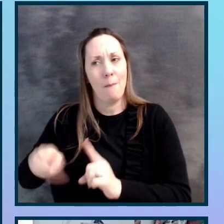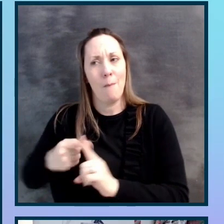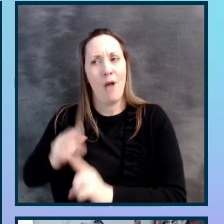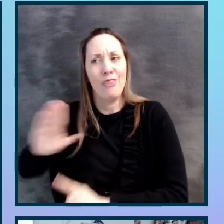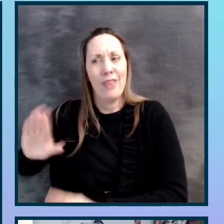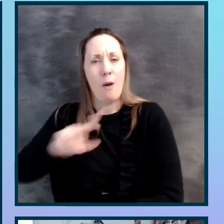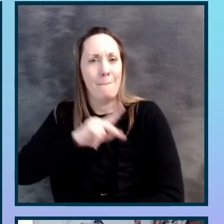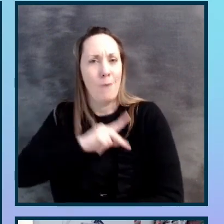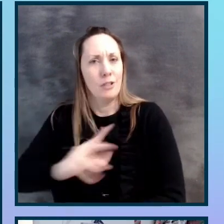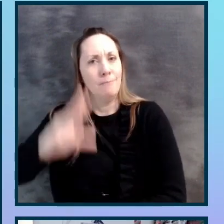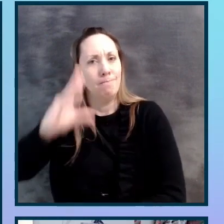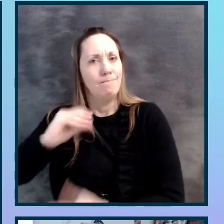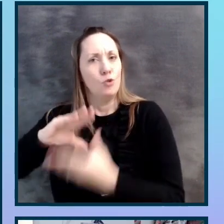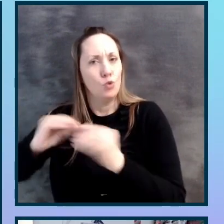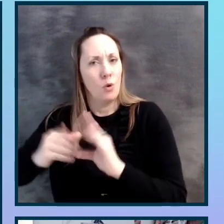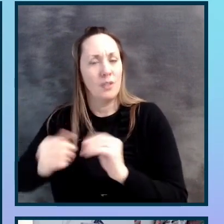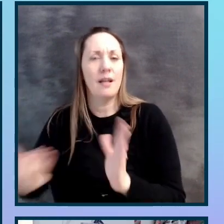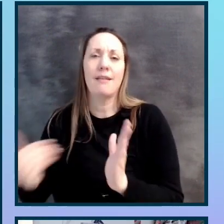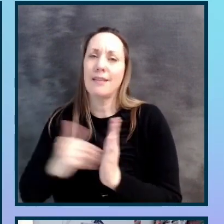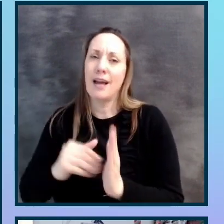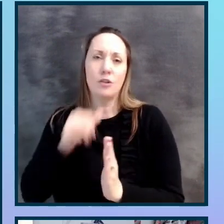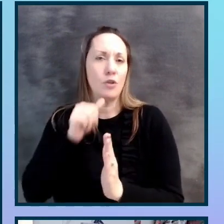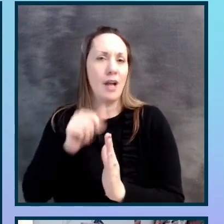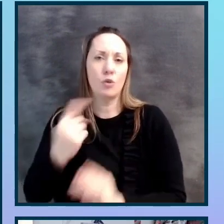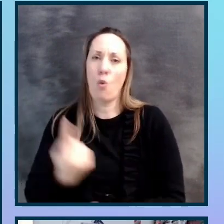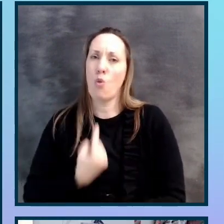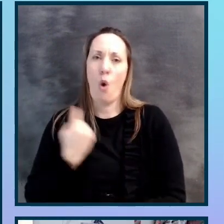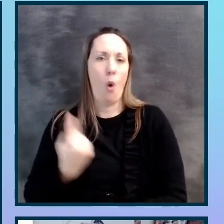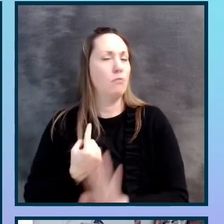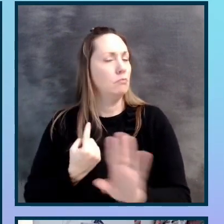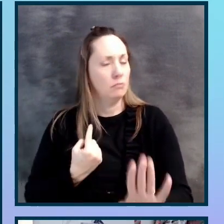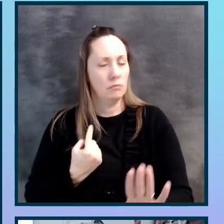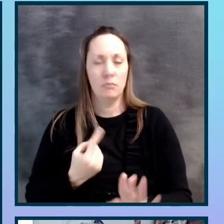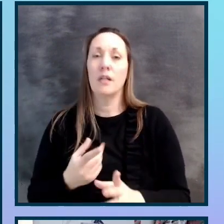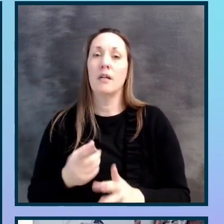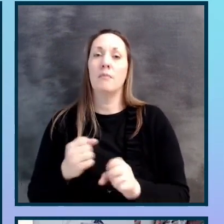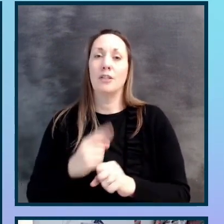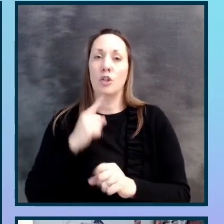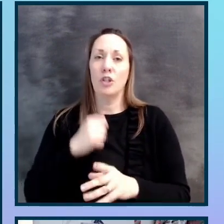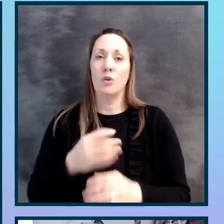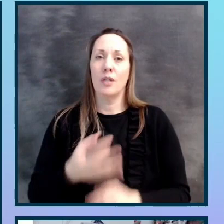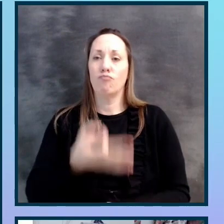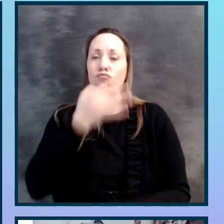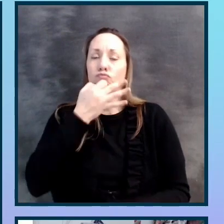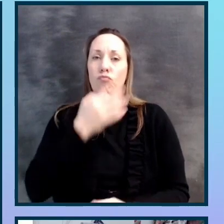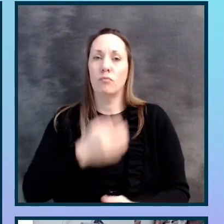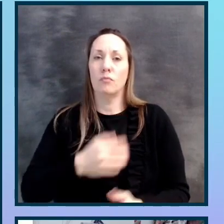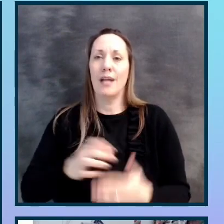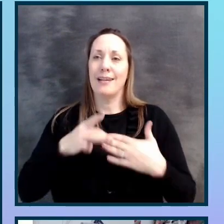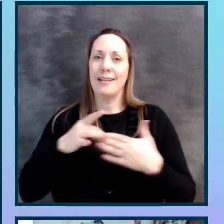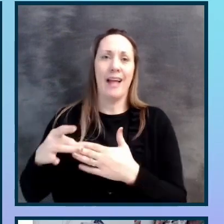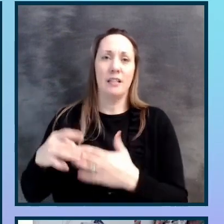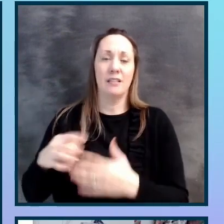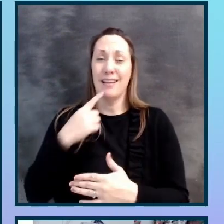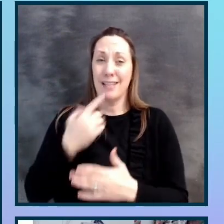Again, do not try going it alone, seek reputable expert guidance. As I stated earlier,